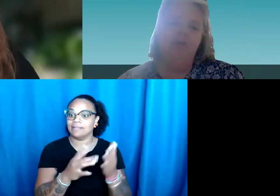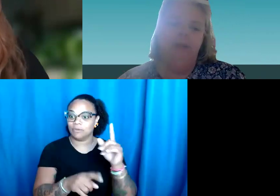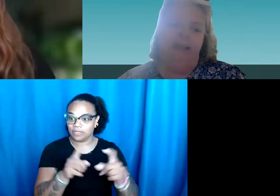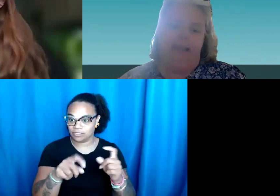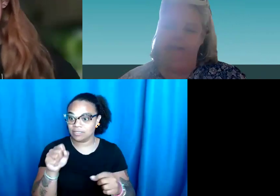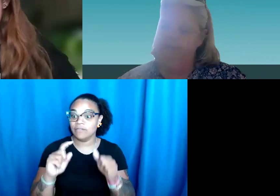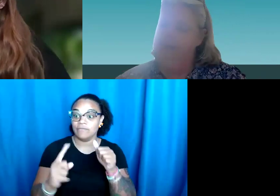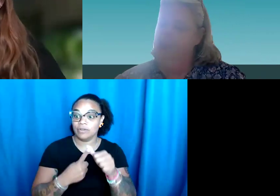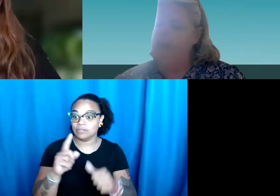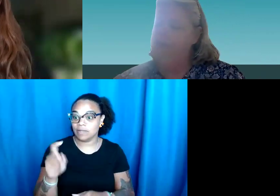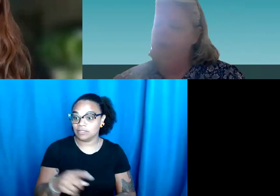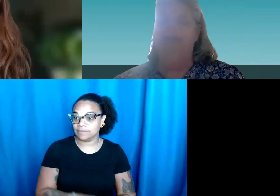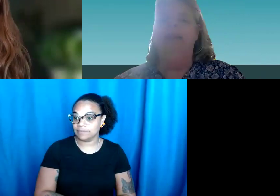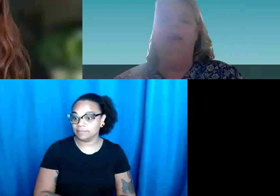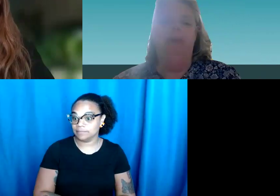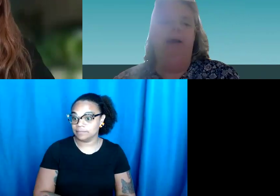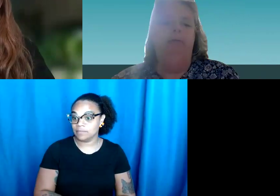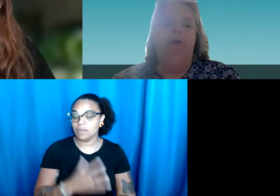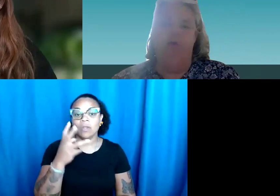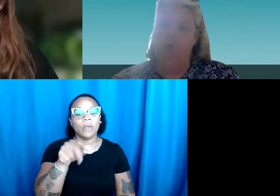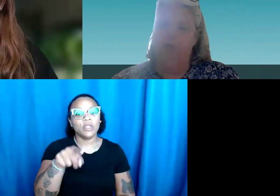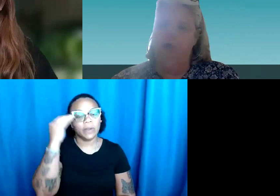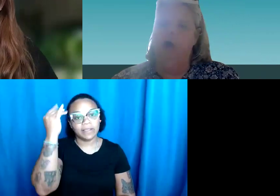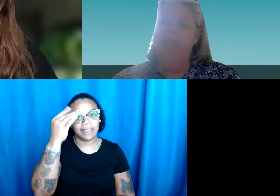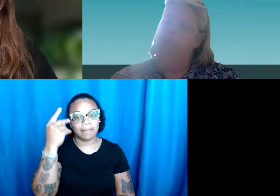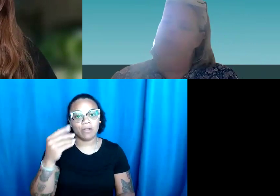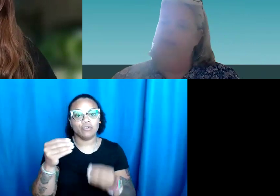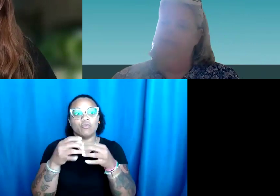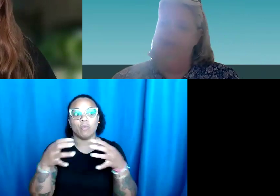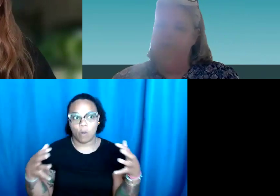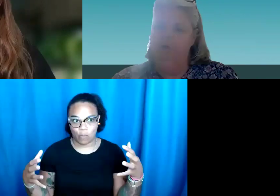The first one is when you are talking about the growth, are people looking at federal